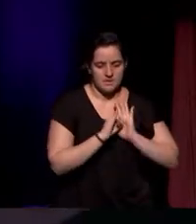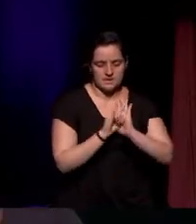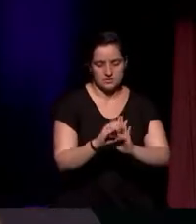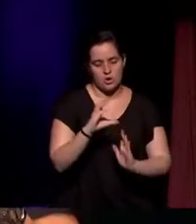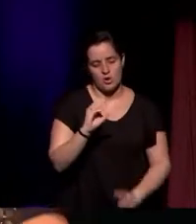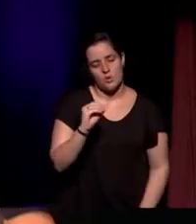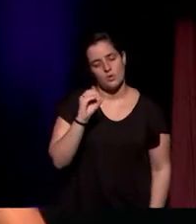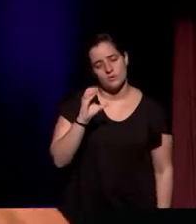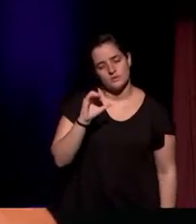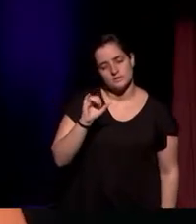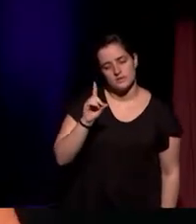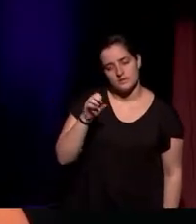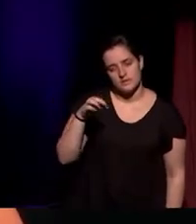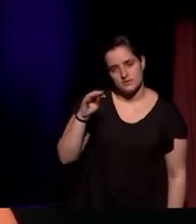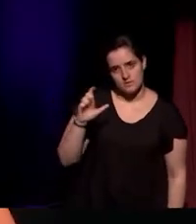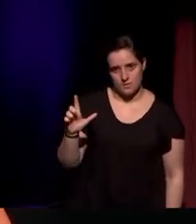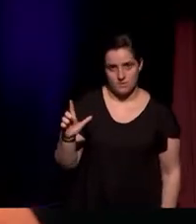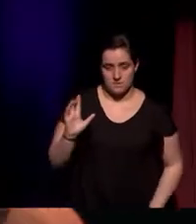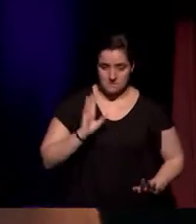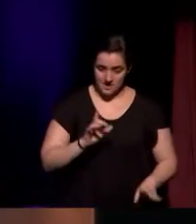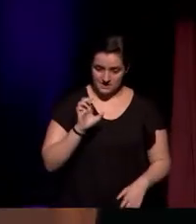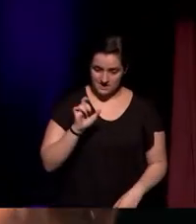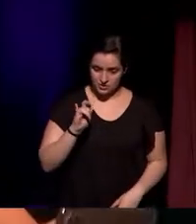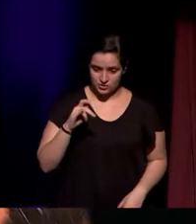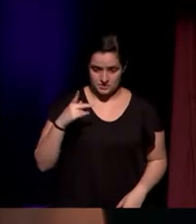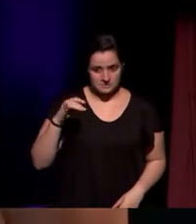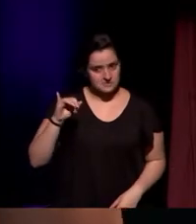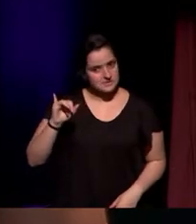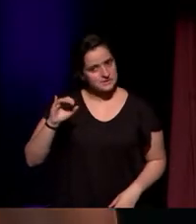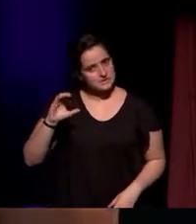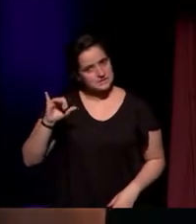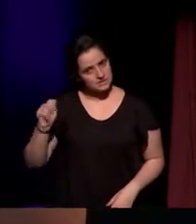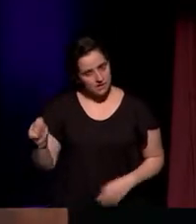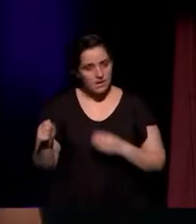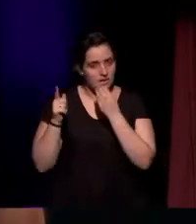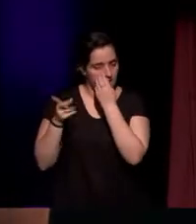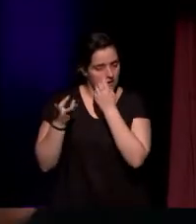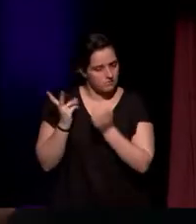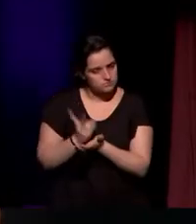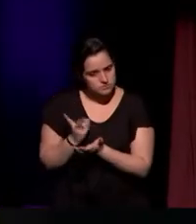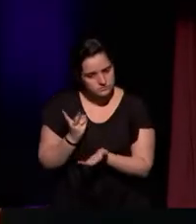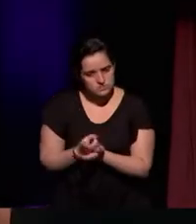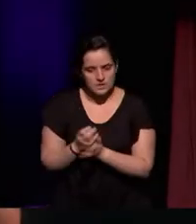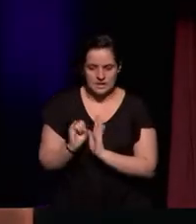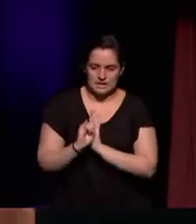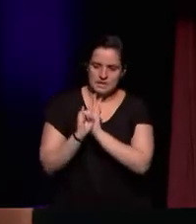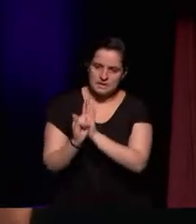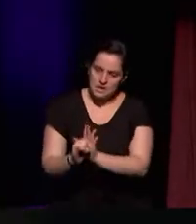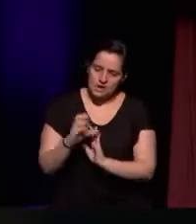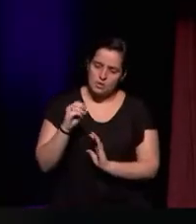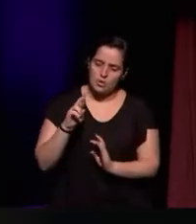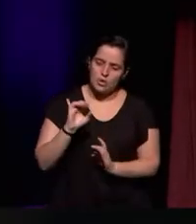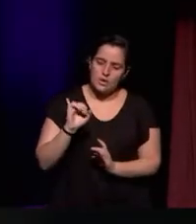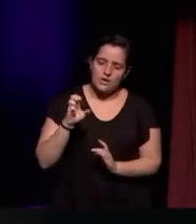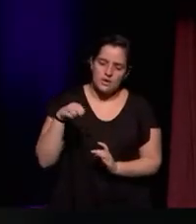The Egyptians no longer, they remain linked to this Eastern identity, but they want, yes,